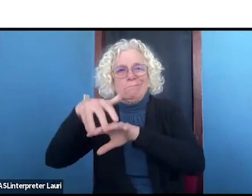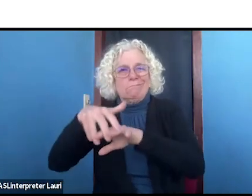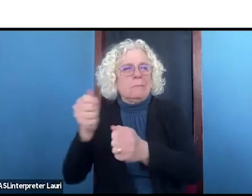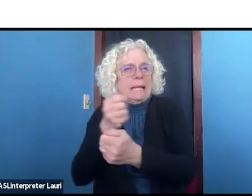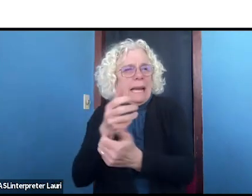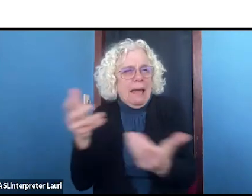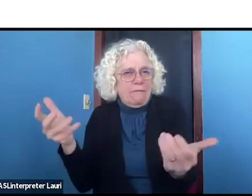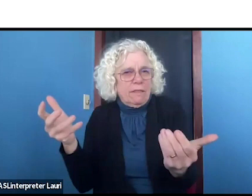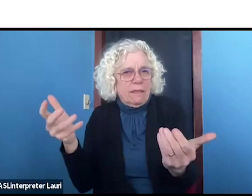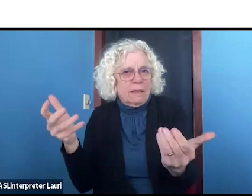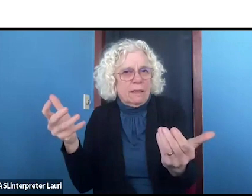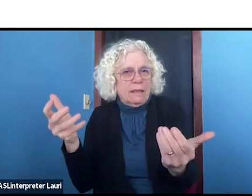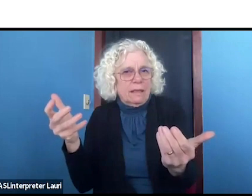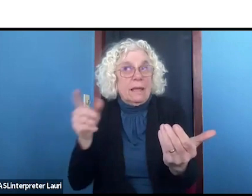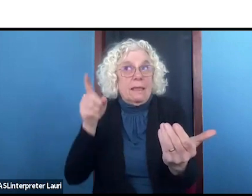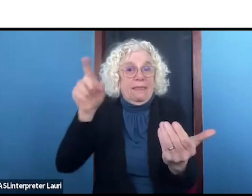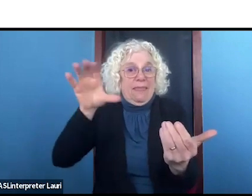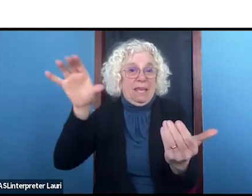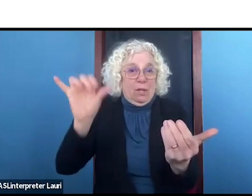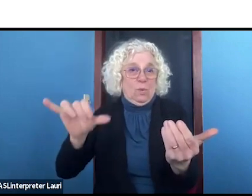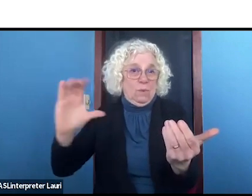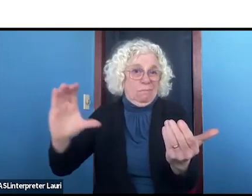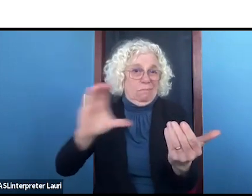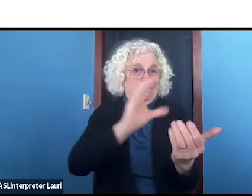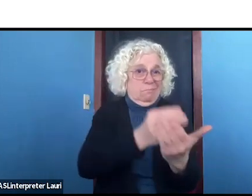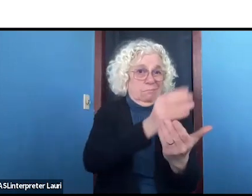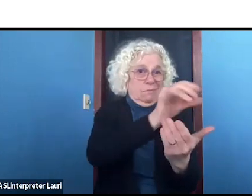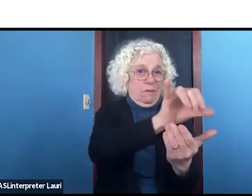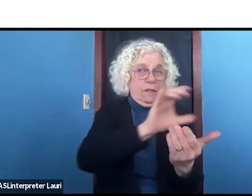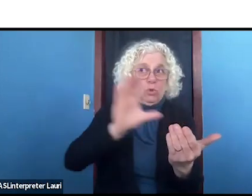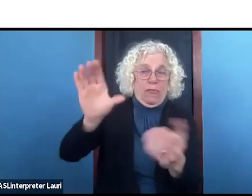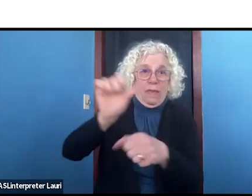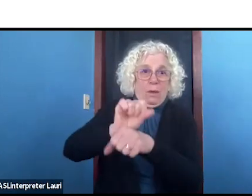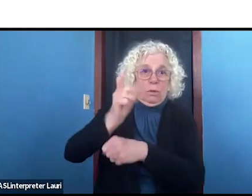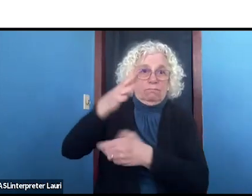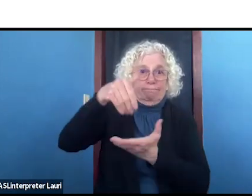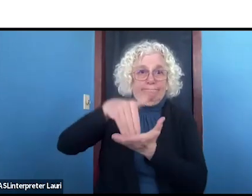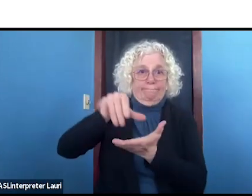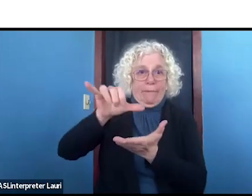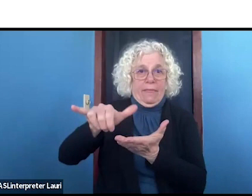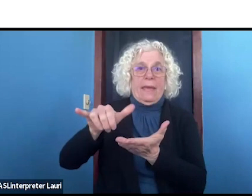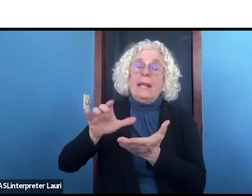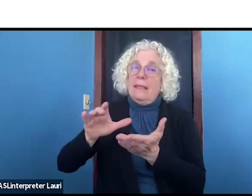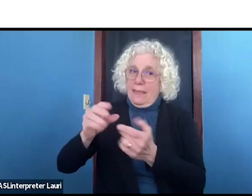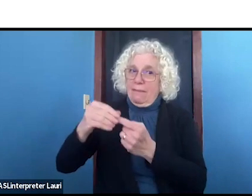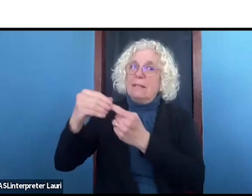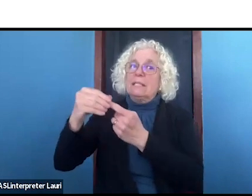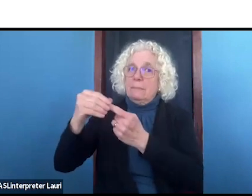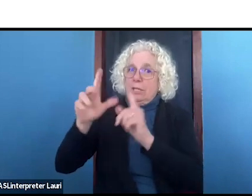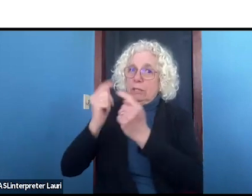provided by SAMHSA and is at the core of all of the work that they do. And they have a specialized team and you're going to meet some of them